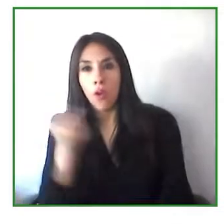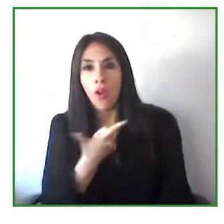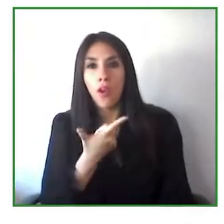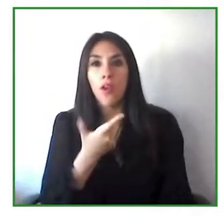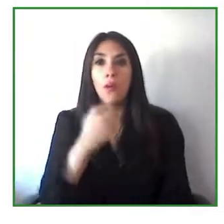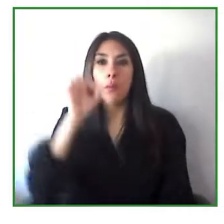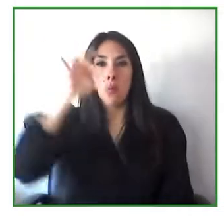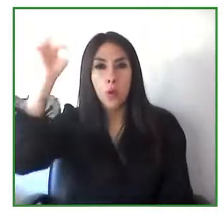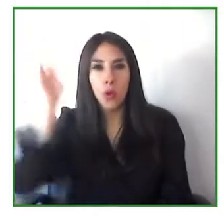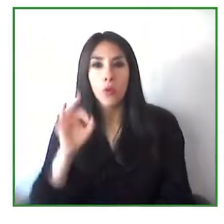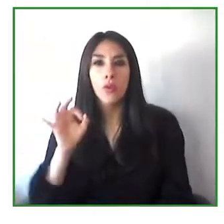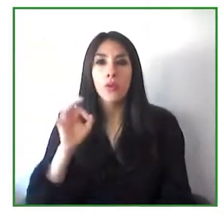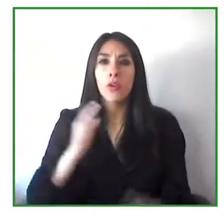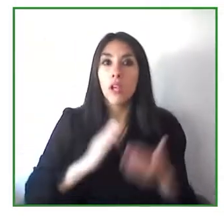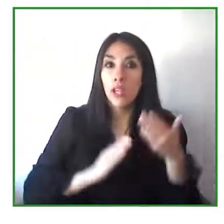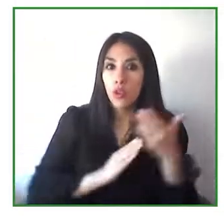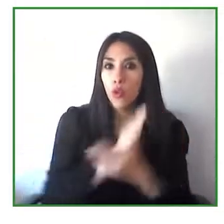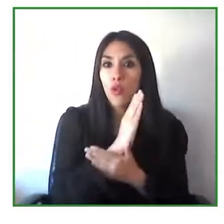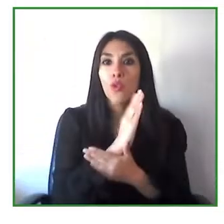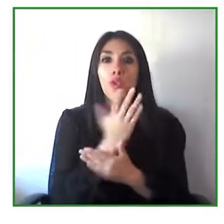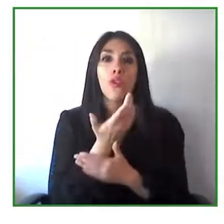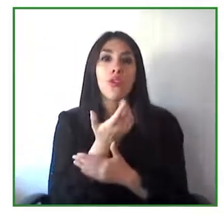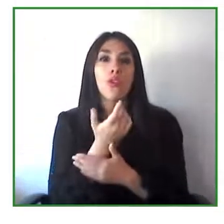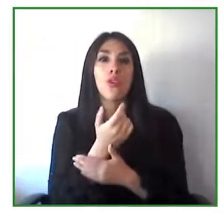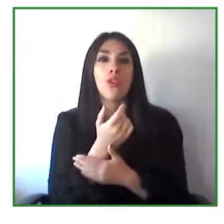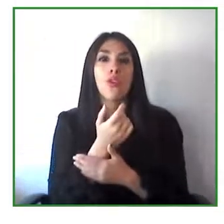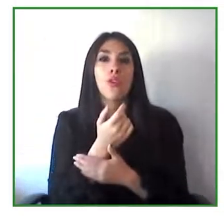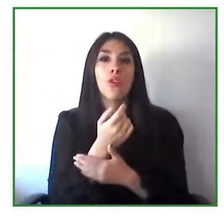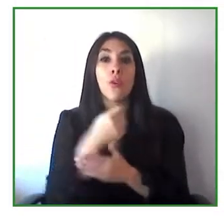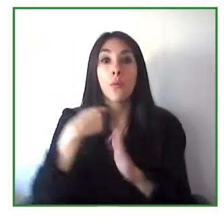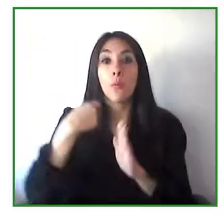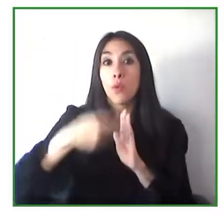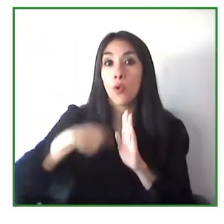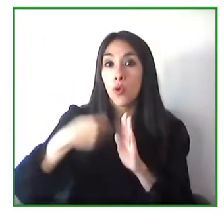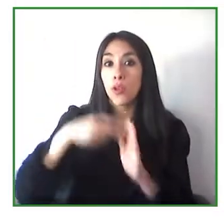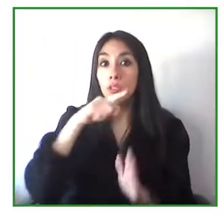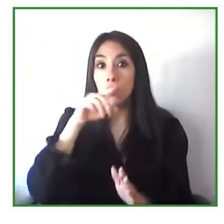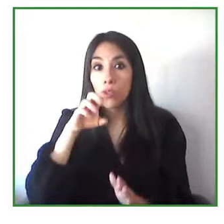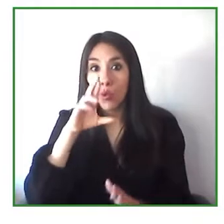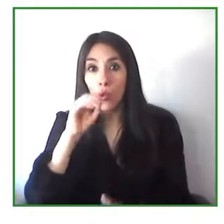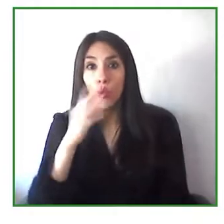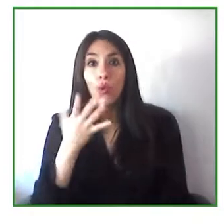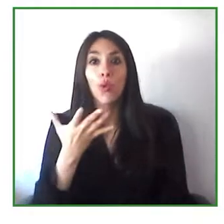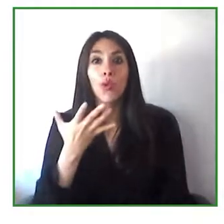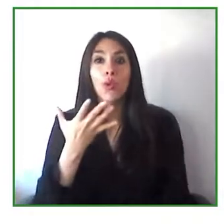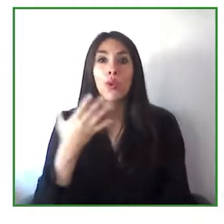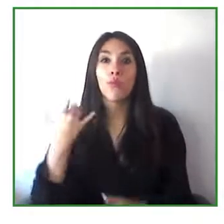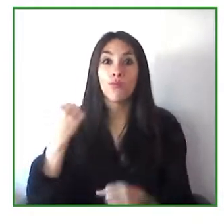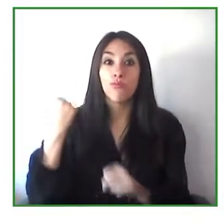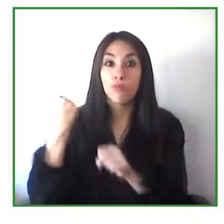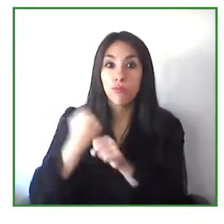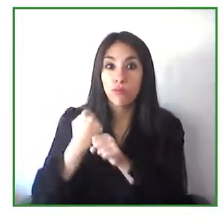That is why Zero Project every year identifies and recognizes the good practices that promote